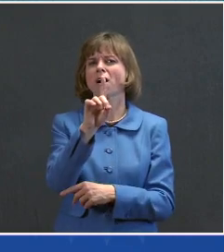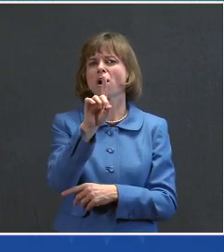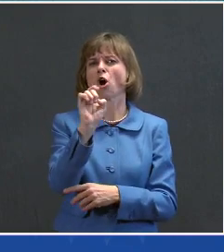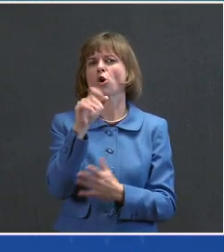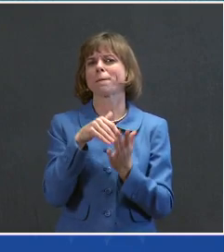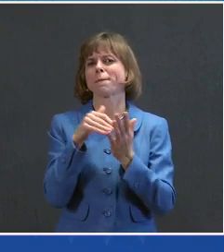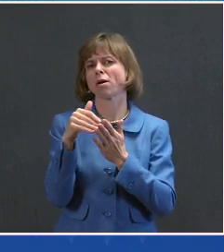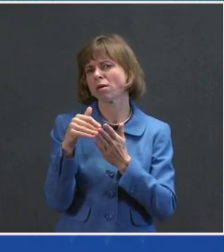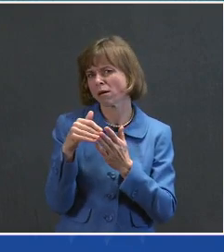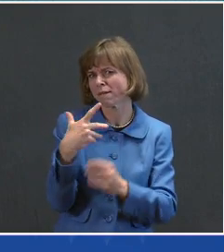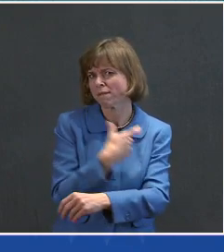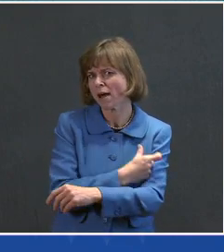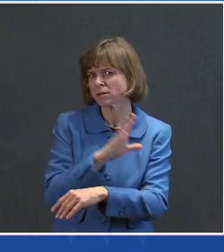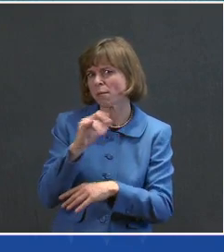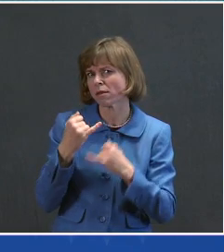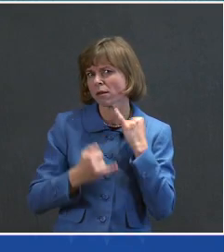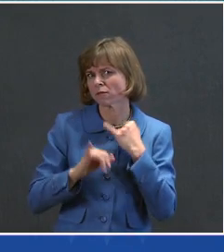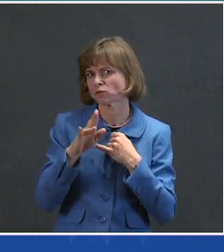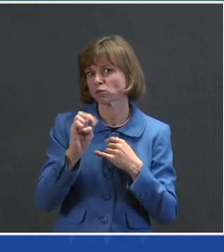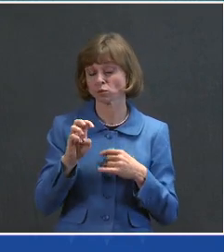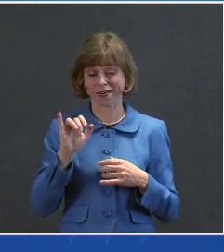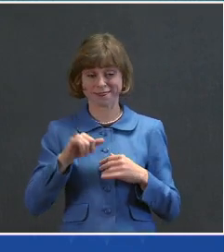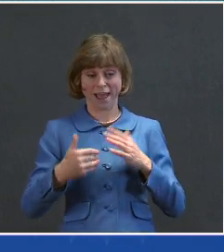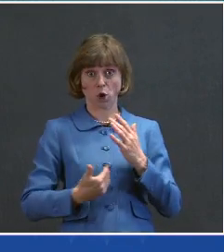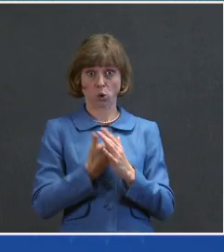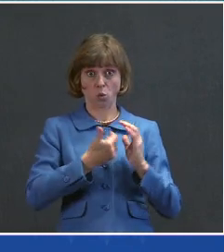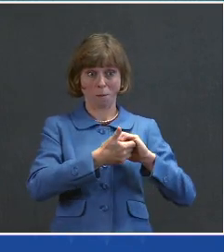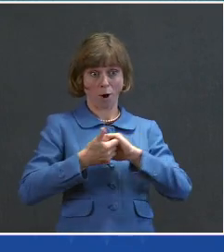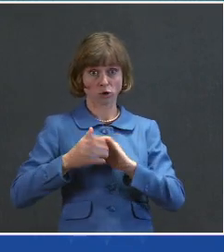Will this new partnership help Americans get these shots any sooner?